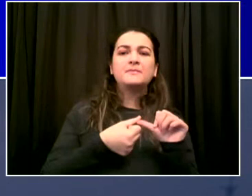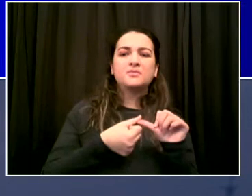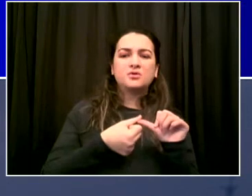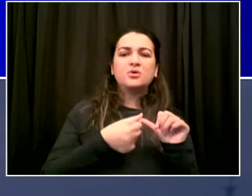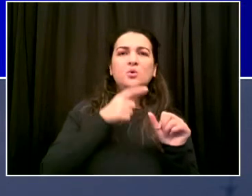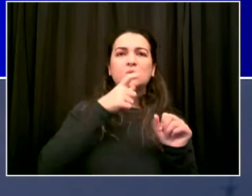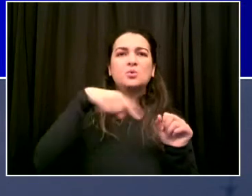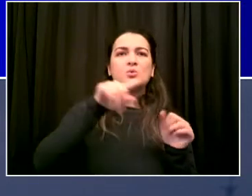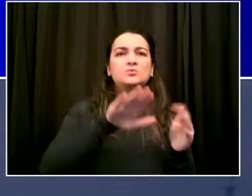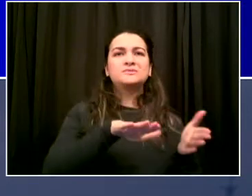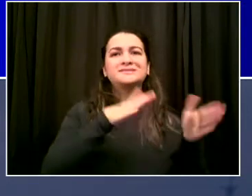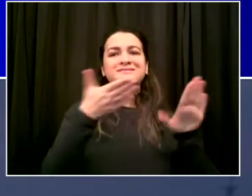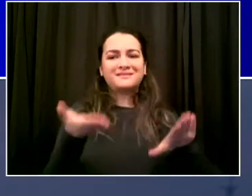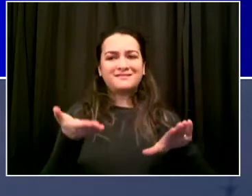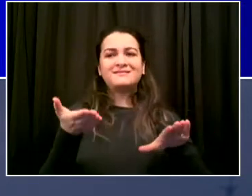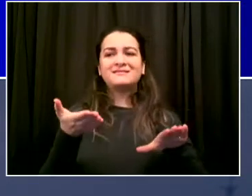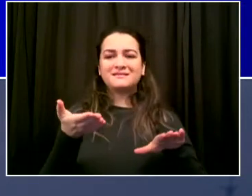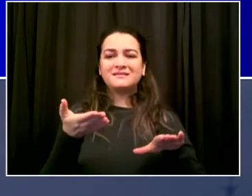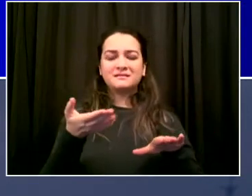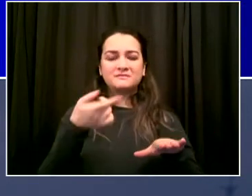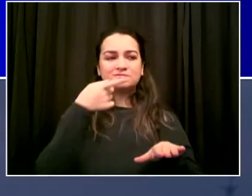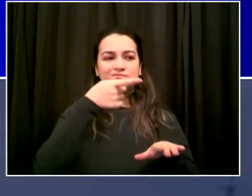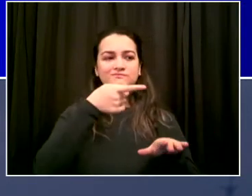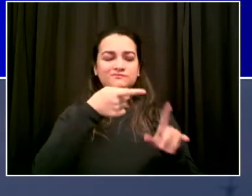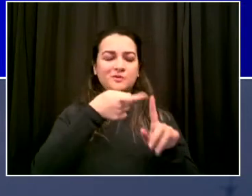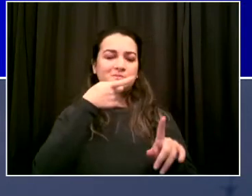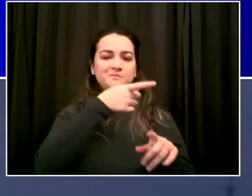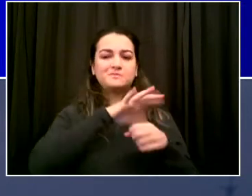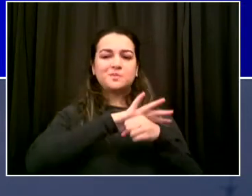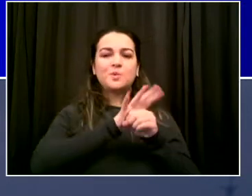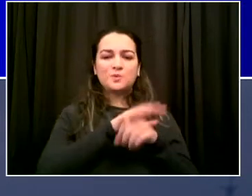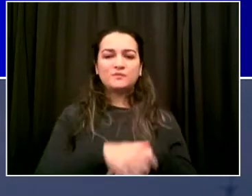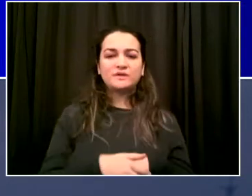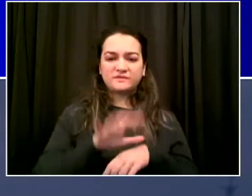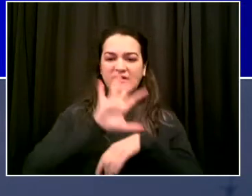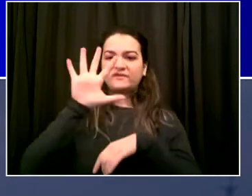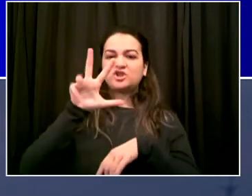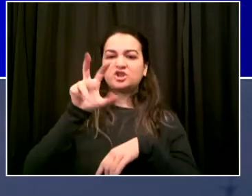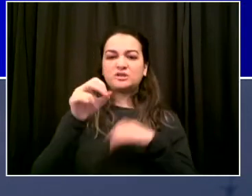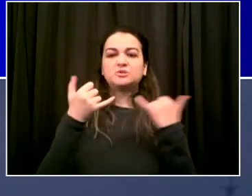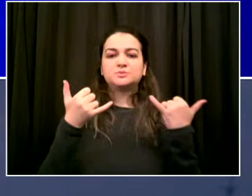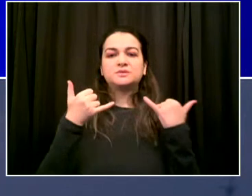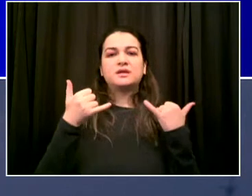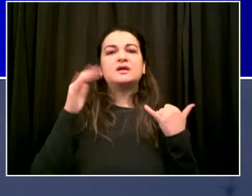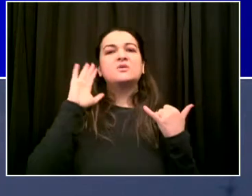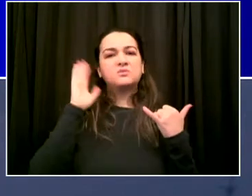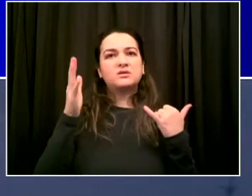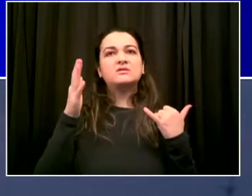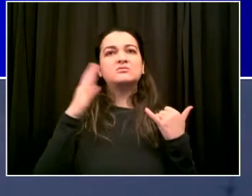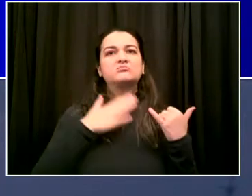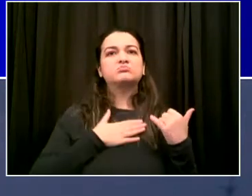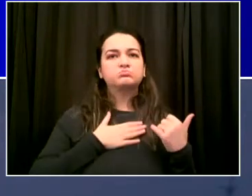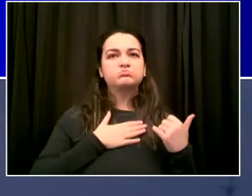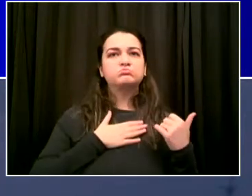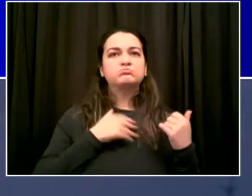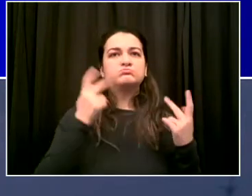ALTOGETHER AS AMERICANS REMEMBER THOSE WE'VE LOST. THIS IS SOMETHING THAT PRESIDENT-ELECT JOE BIDEN AND VICE-PRESIDENT- ELECT KAKAMALA HARRIS ASKED EVERYONE TO